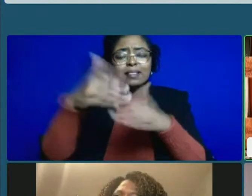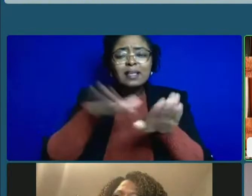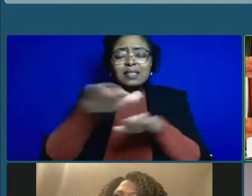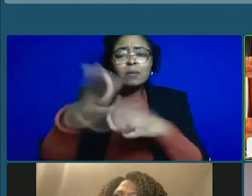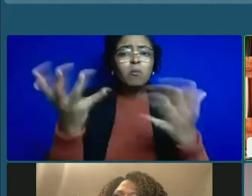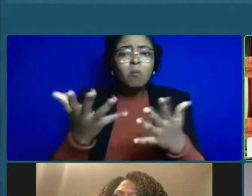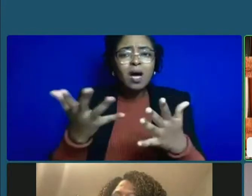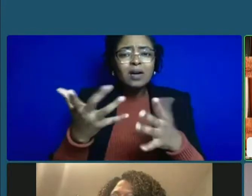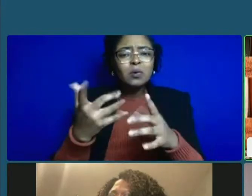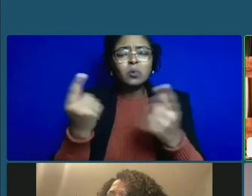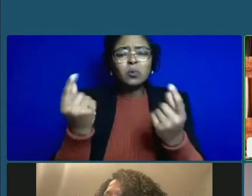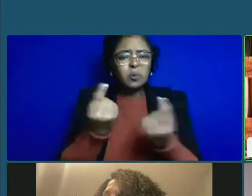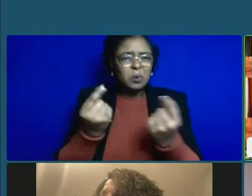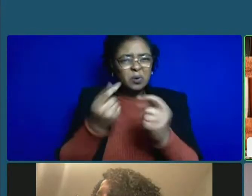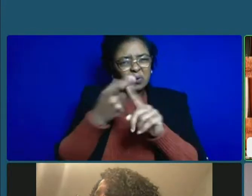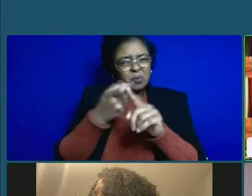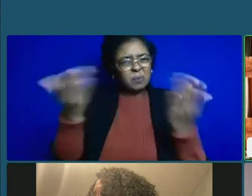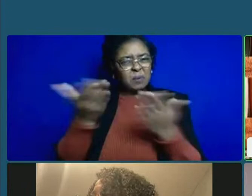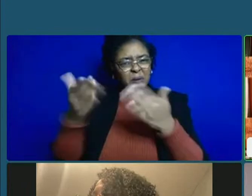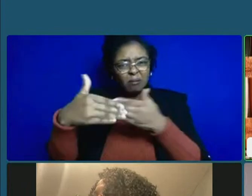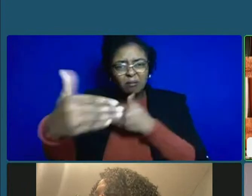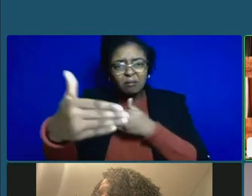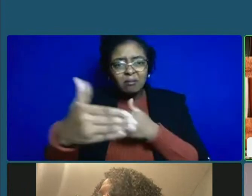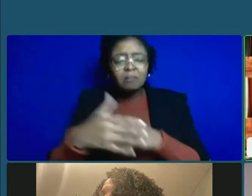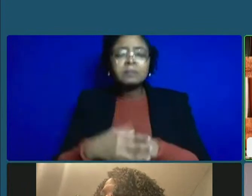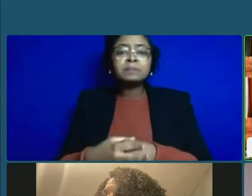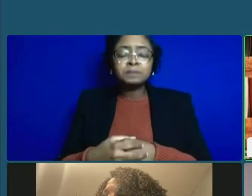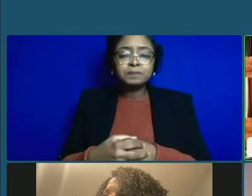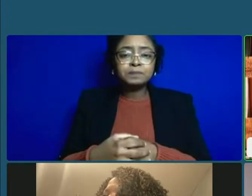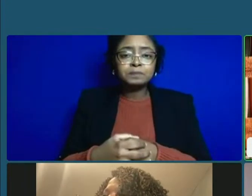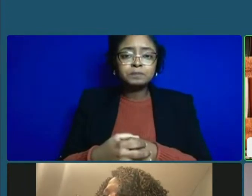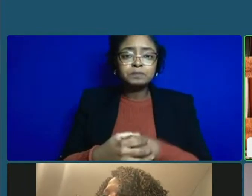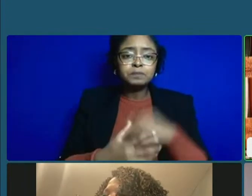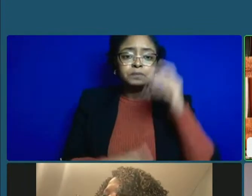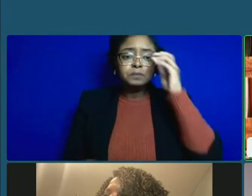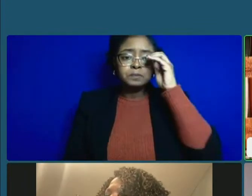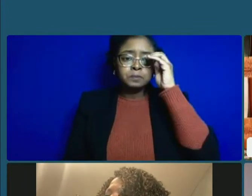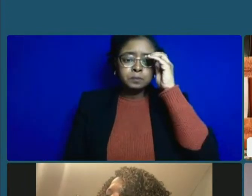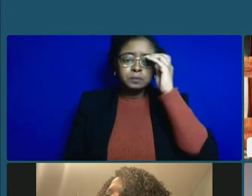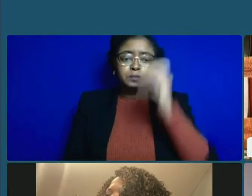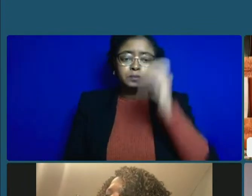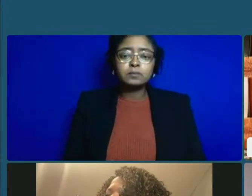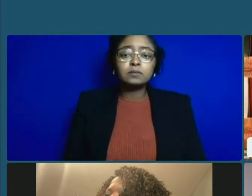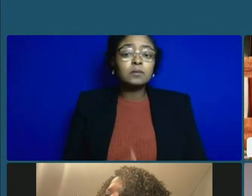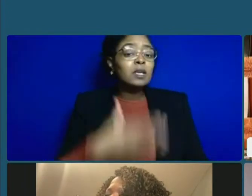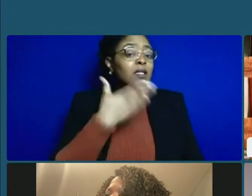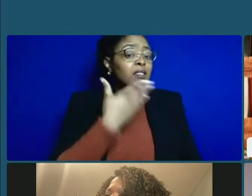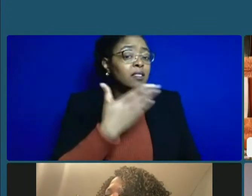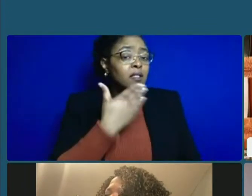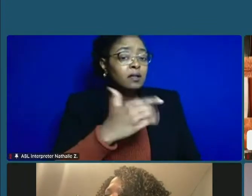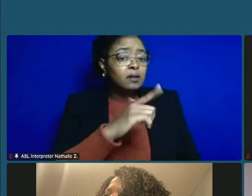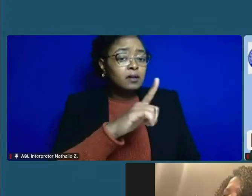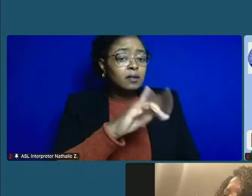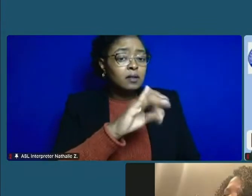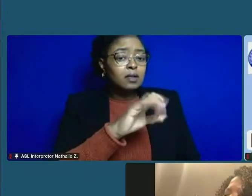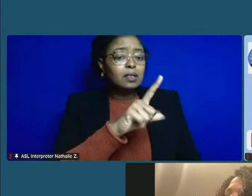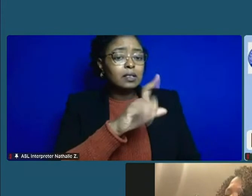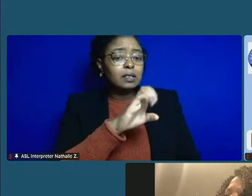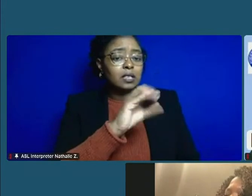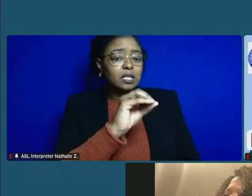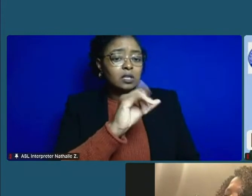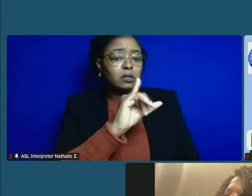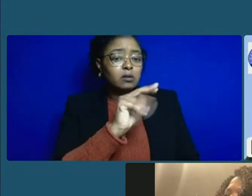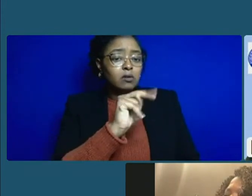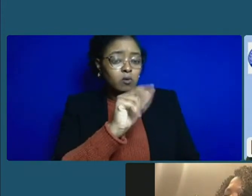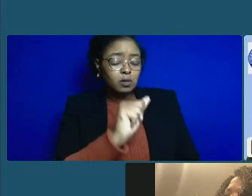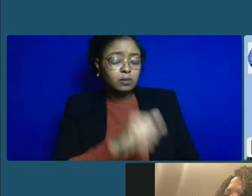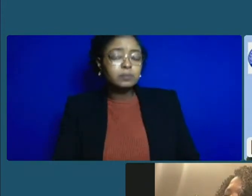? What are the next steps and